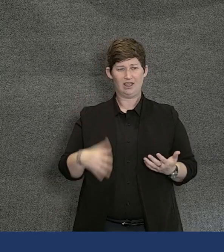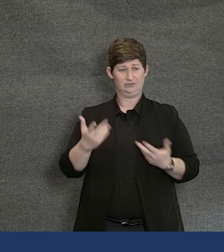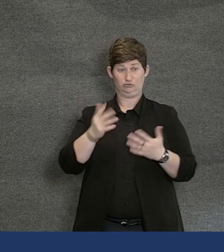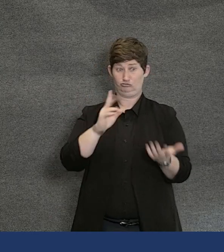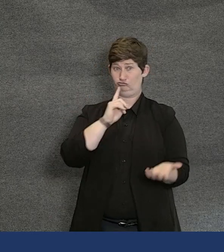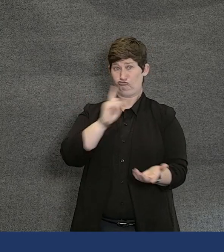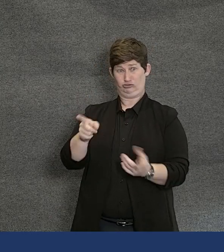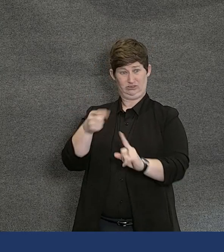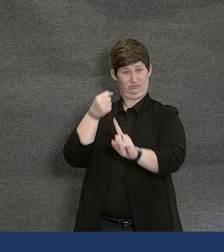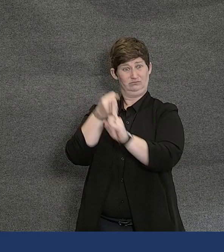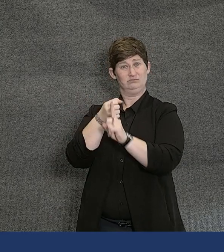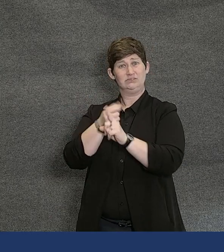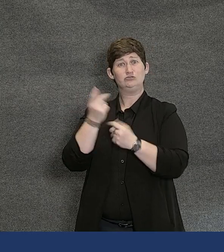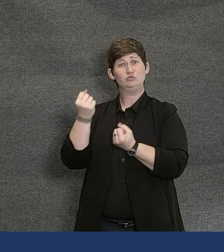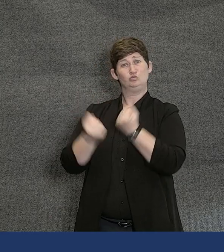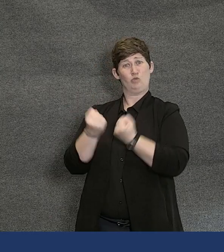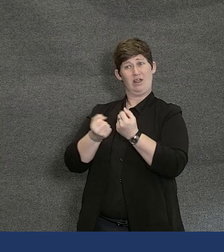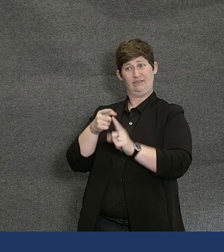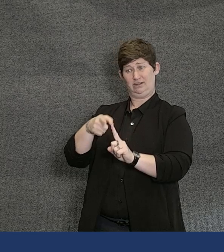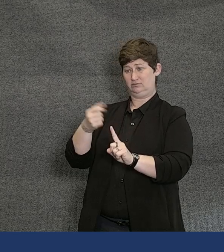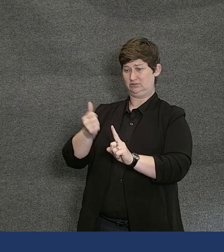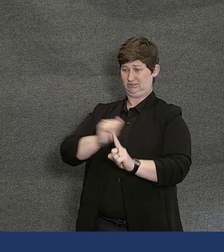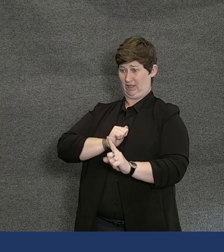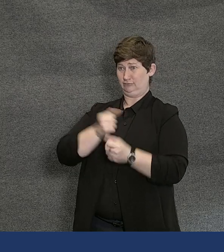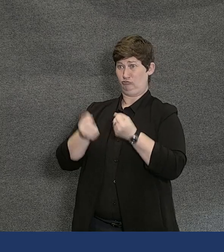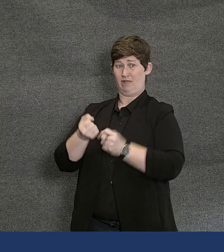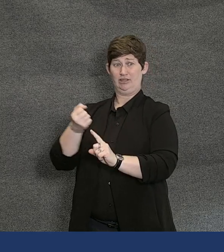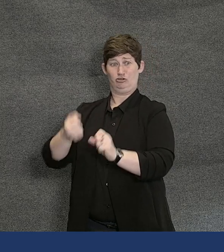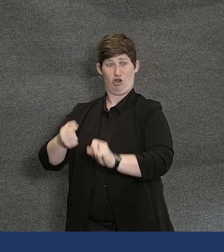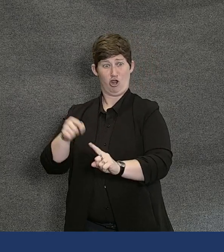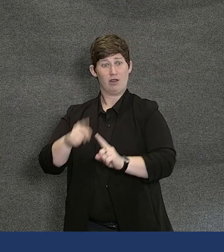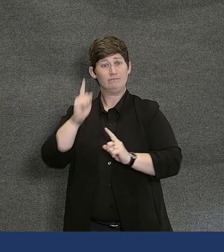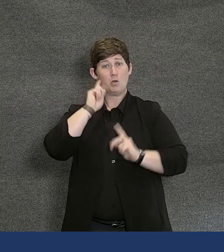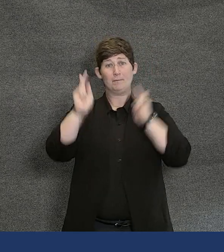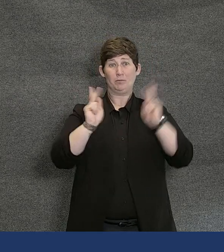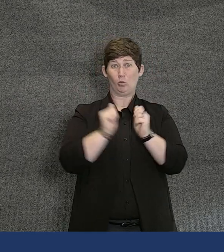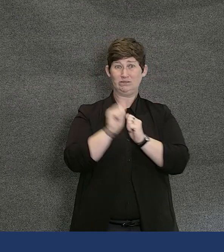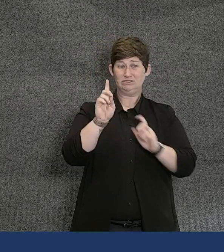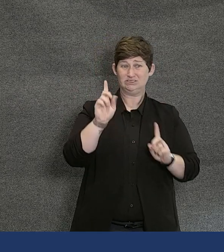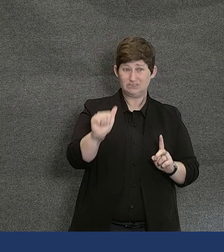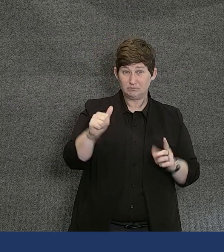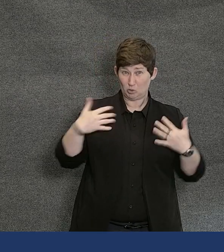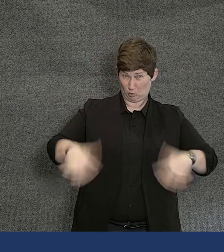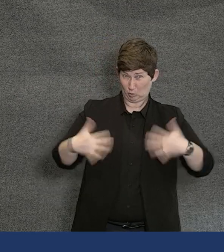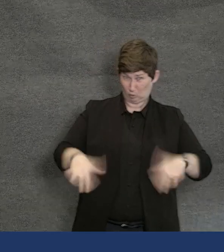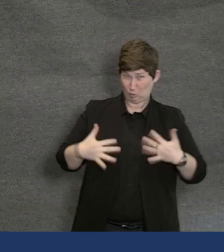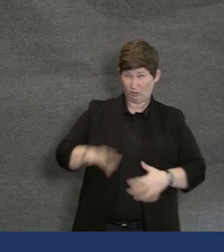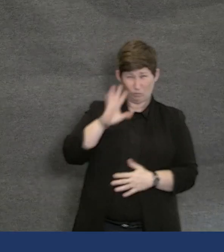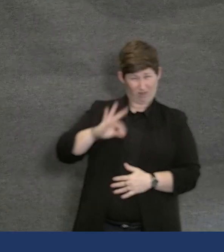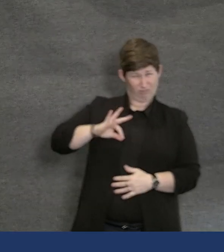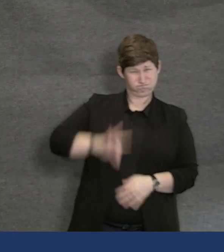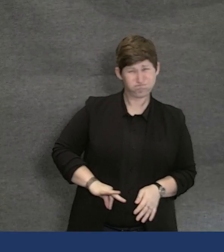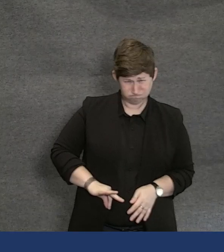stand to benefit probably the most out of any group in our society from self-driving vehicles. And I know in Minnesota we have been